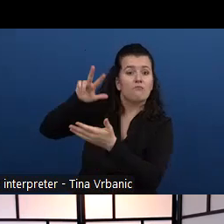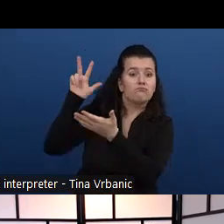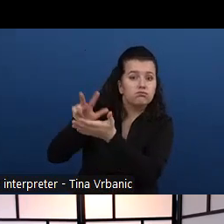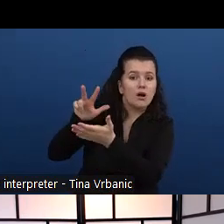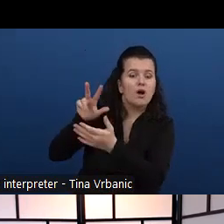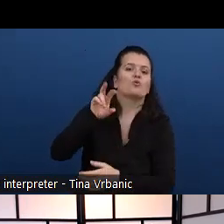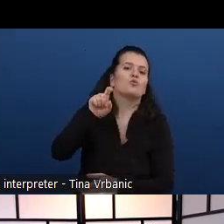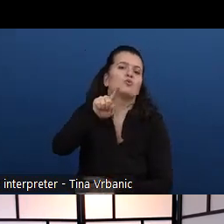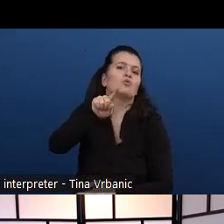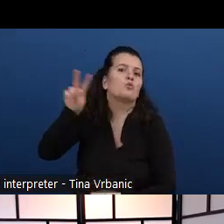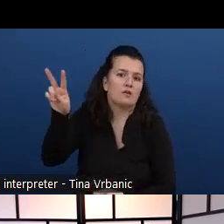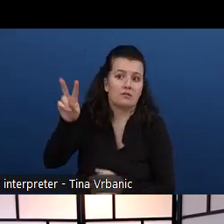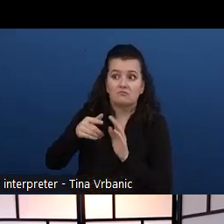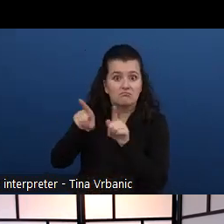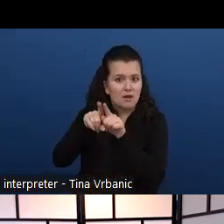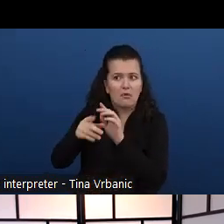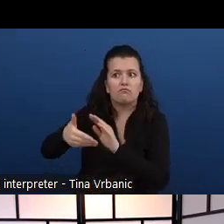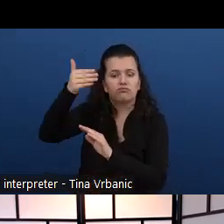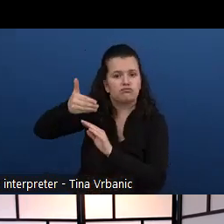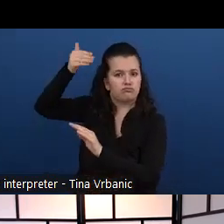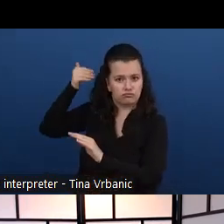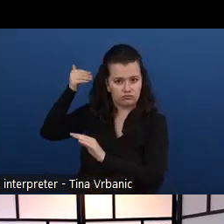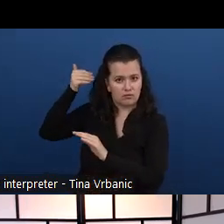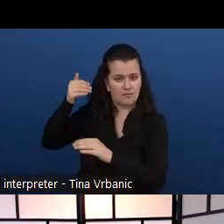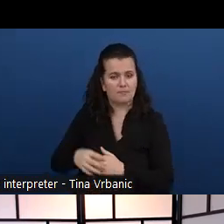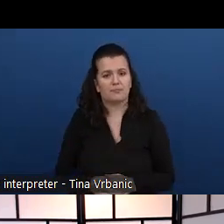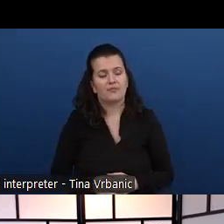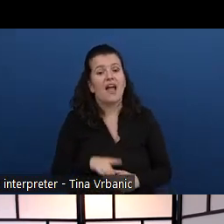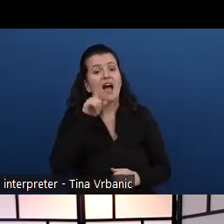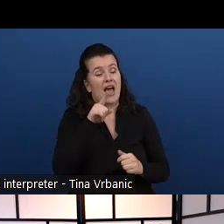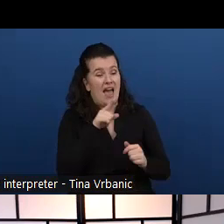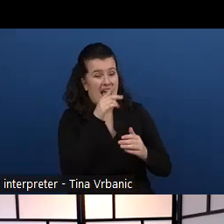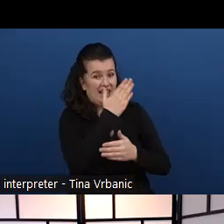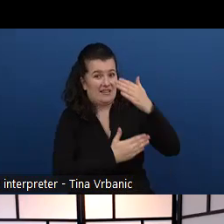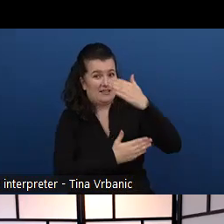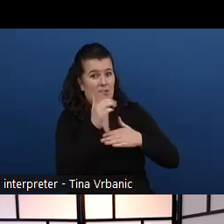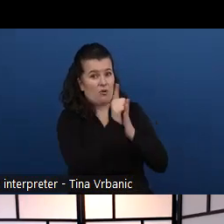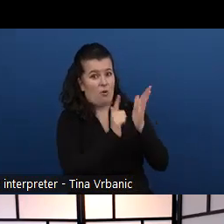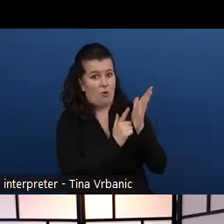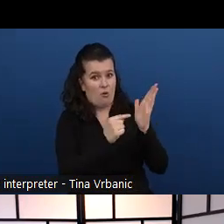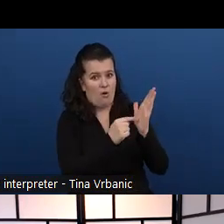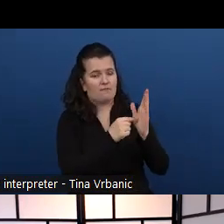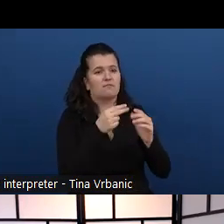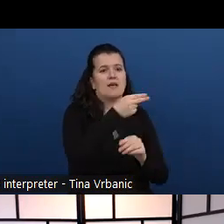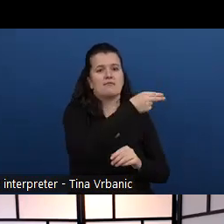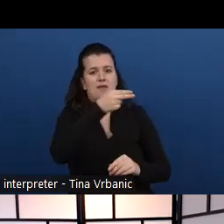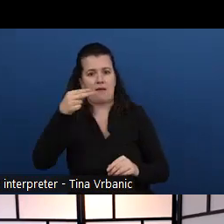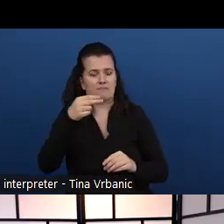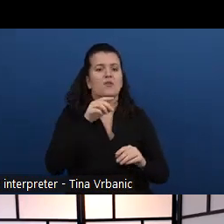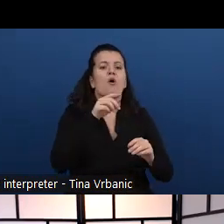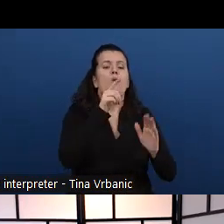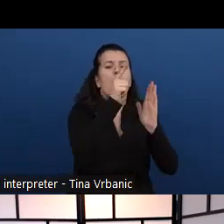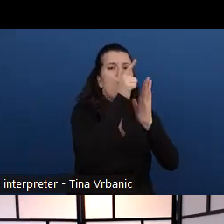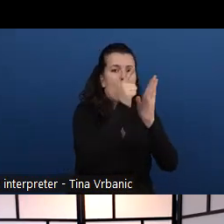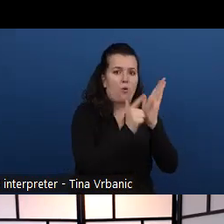The disability law is called the Law For Equal Rights And Opportunities, Participation, and